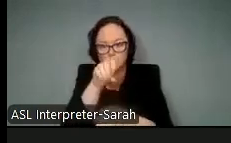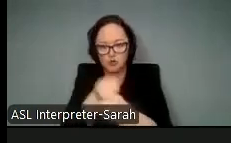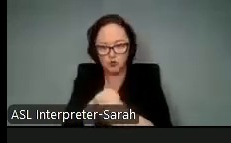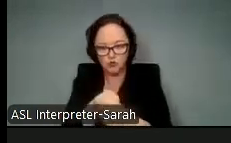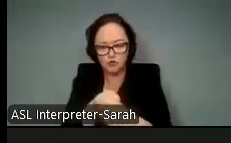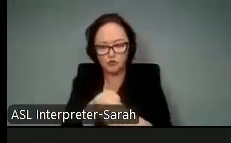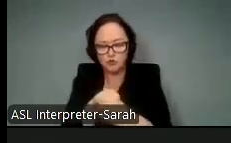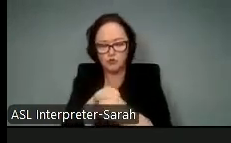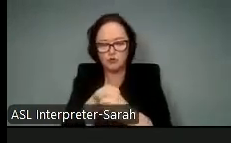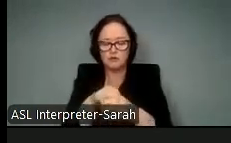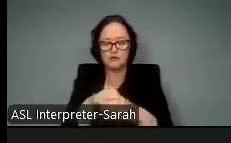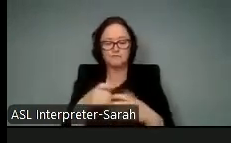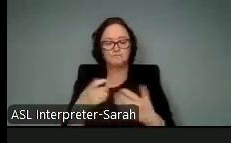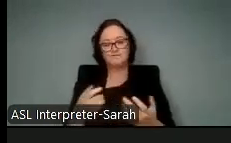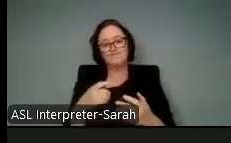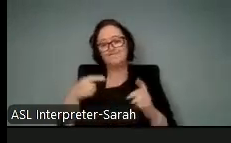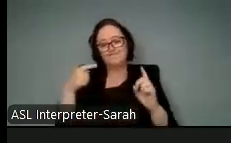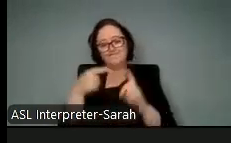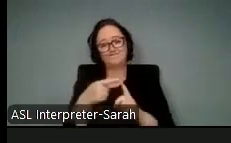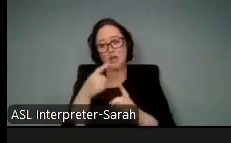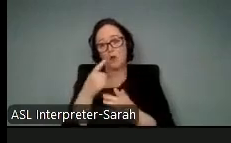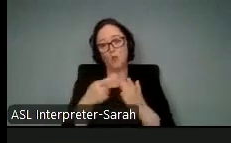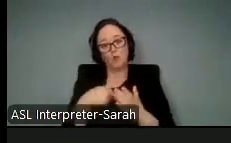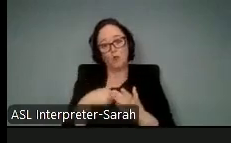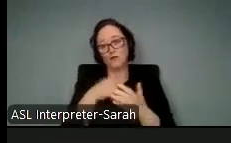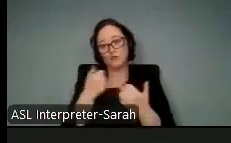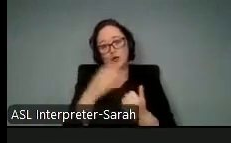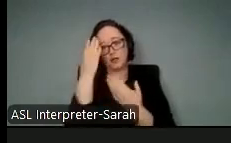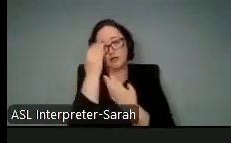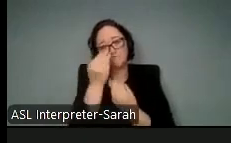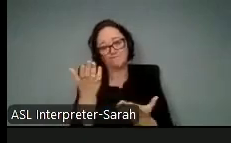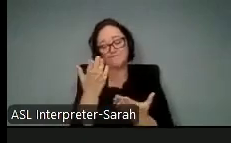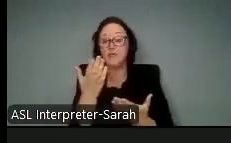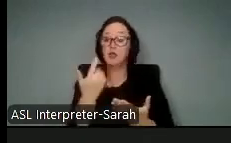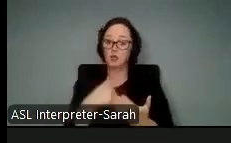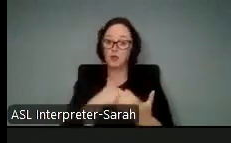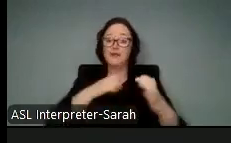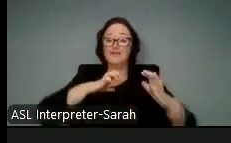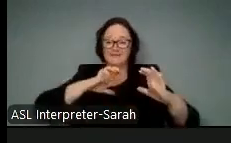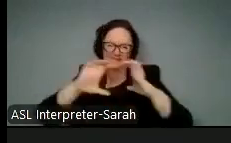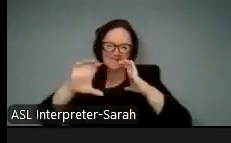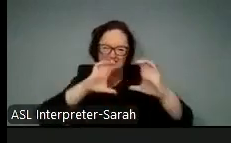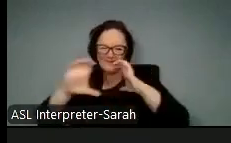what we're trying to communicate. We're having a conversation with our users, that's really what design is. We're saying something